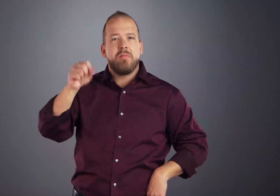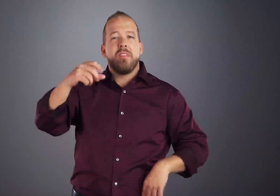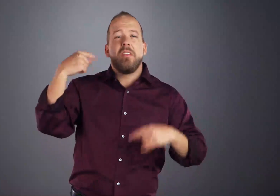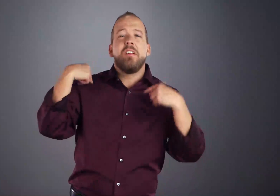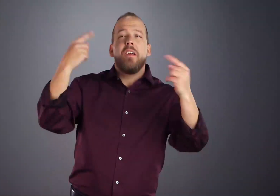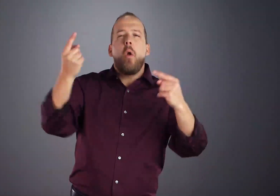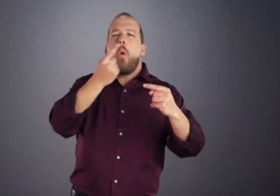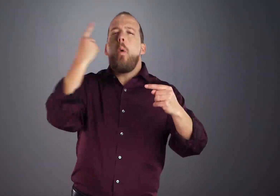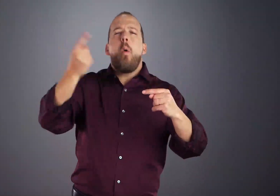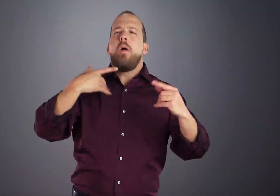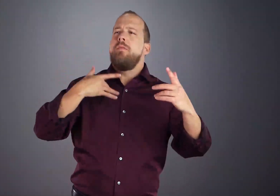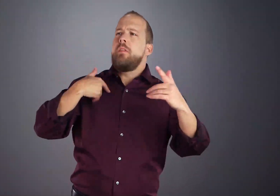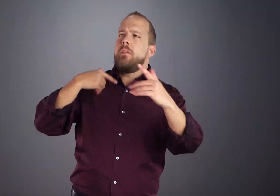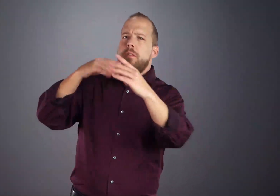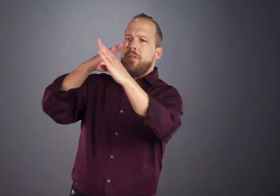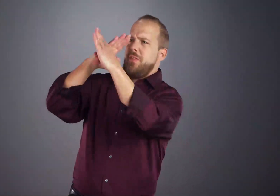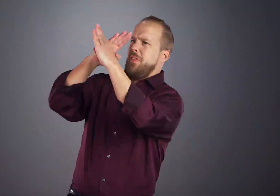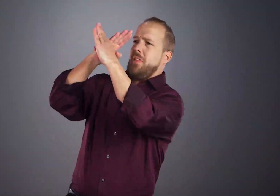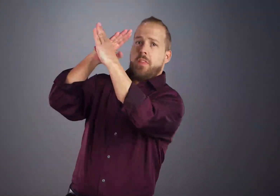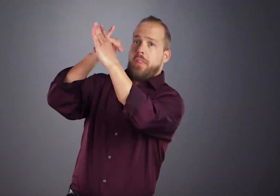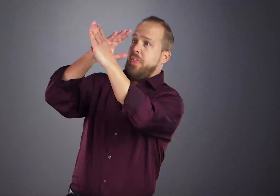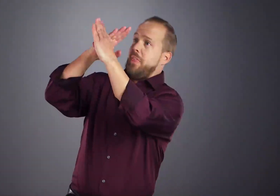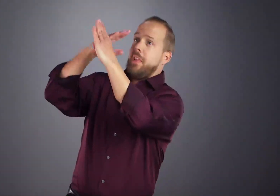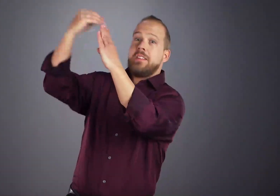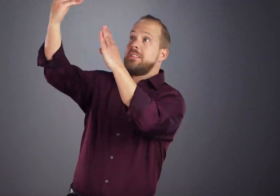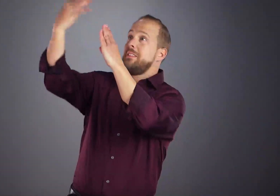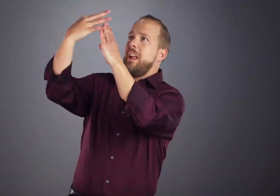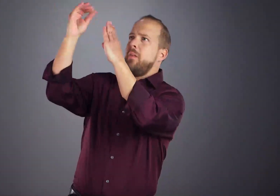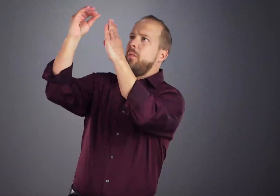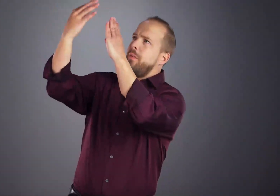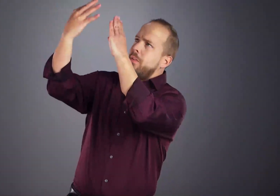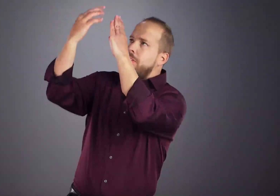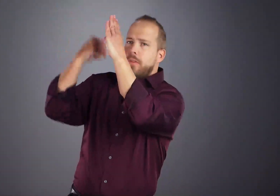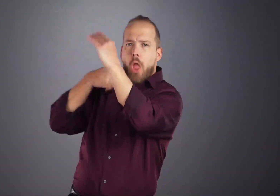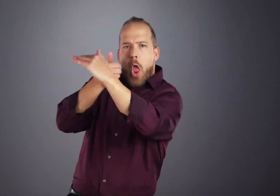in whose shadow I had lived and shivered many years.